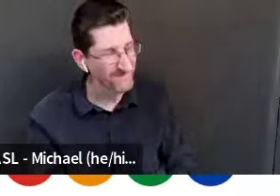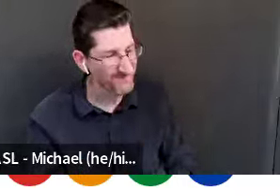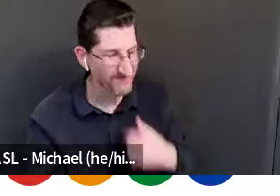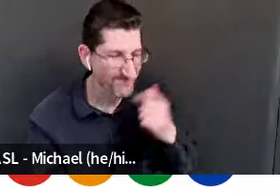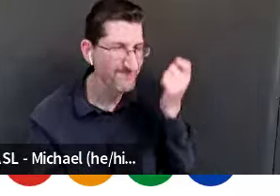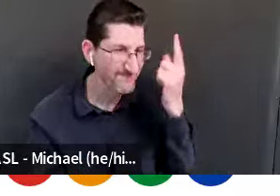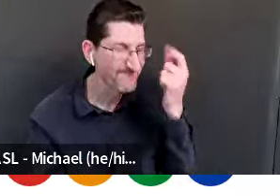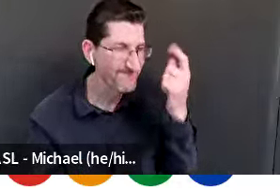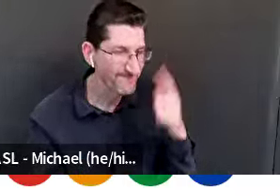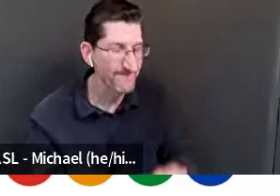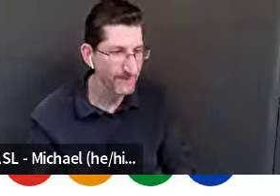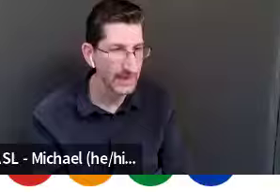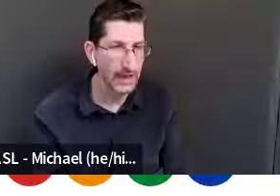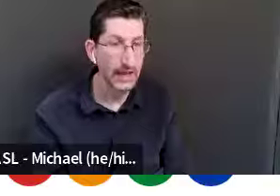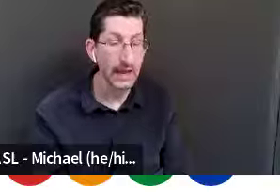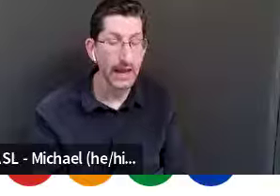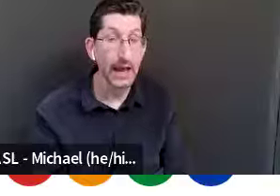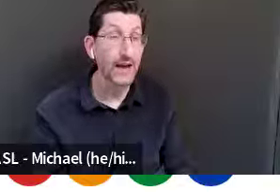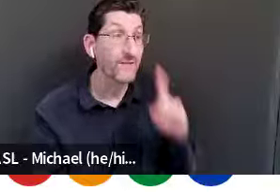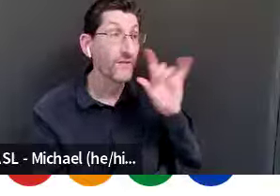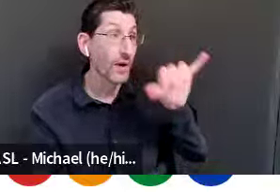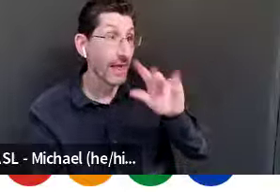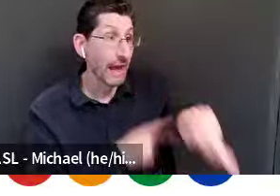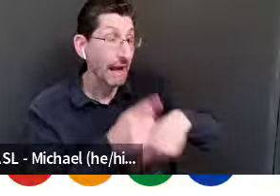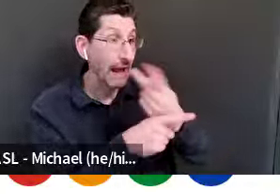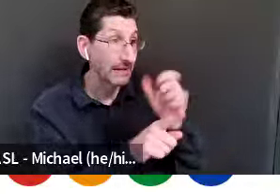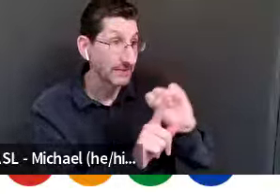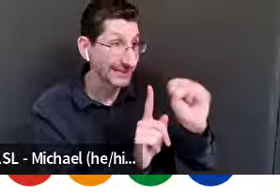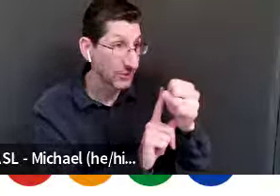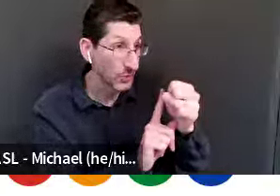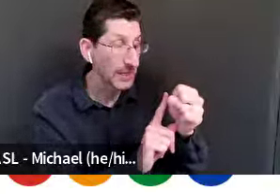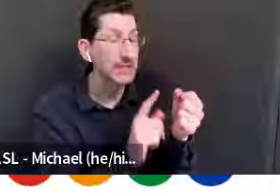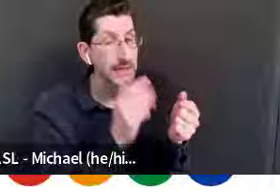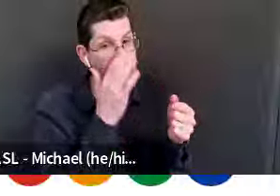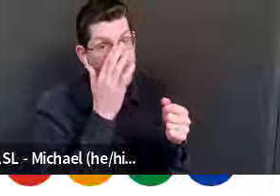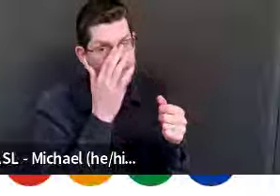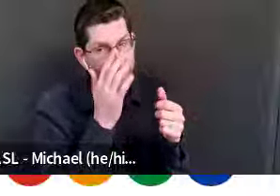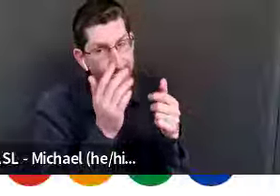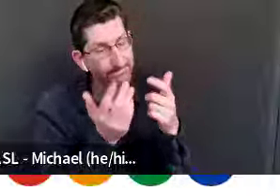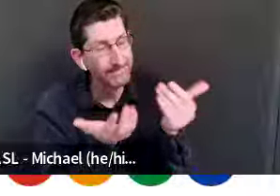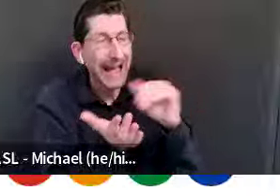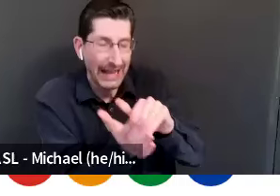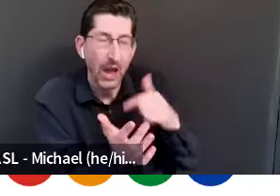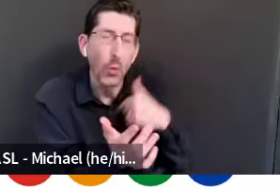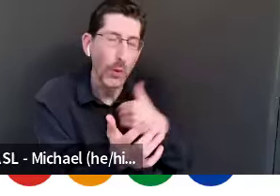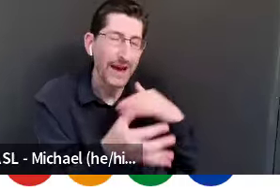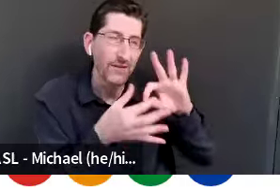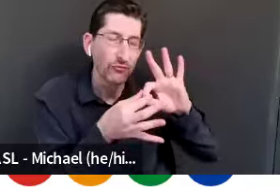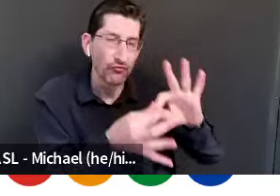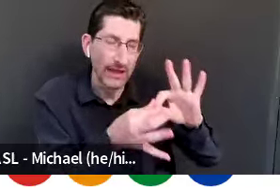THAT'S FRUSTRATING. CERTAINLY, IN INSTANCES LIKE